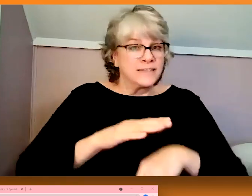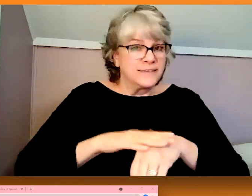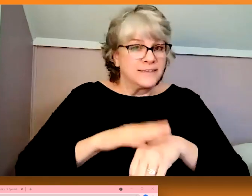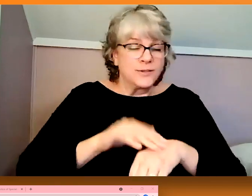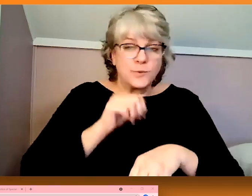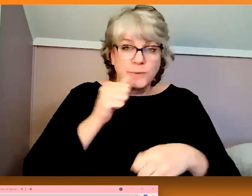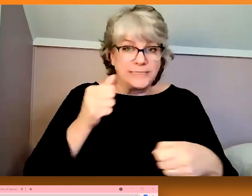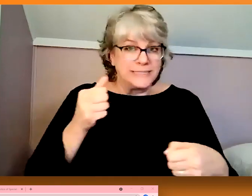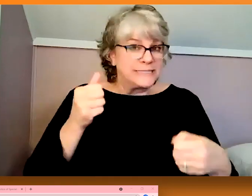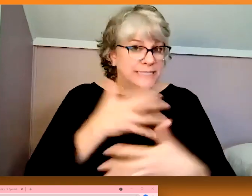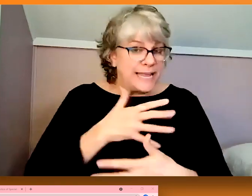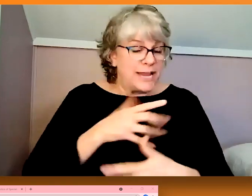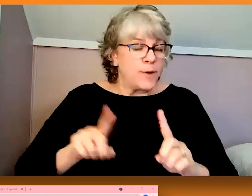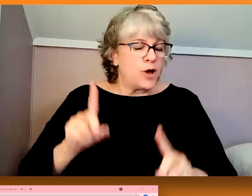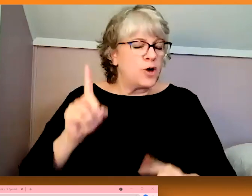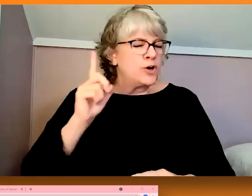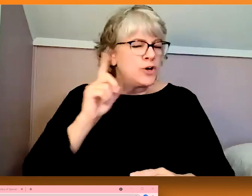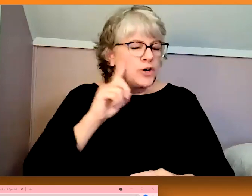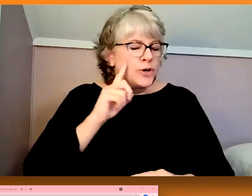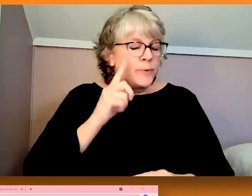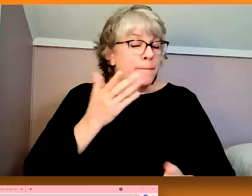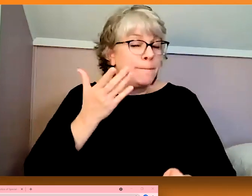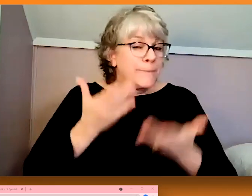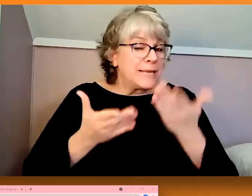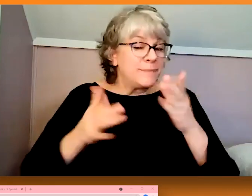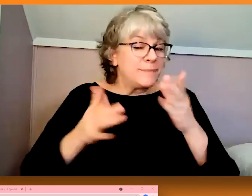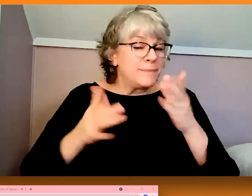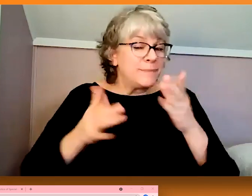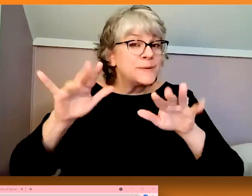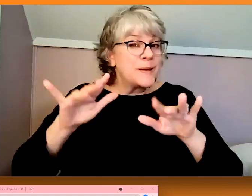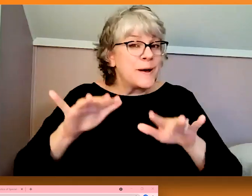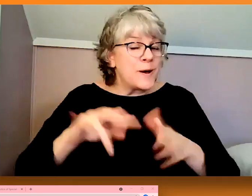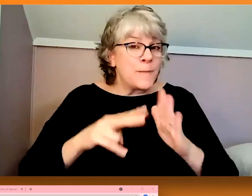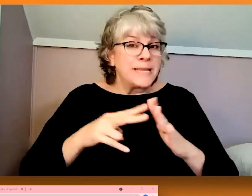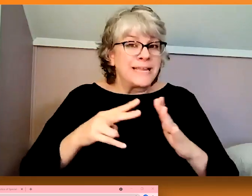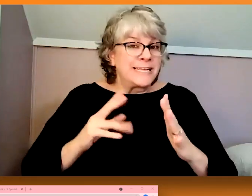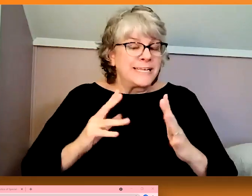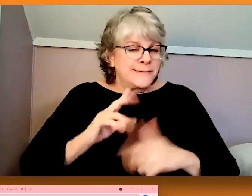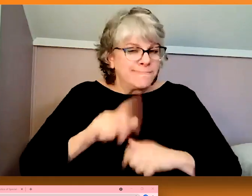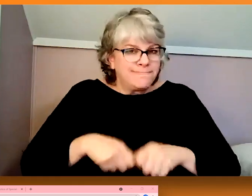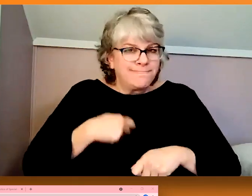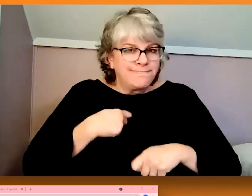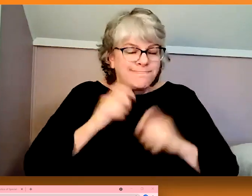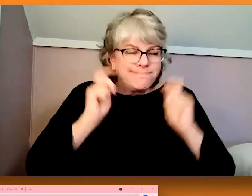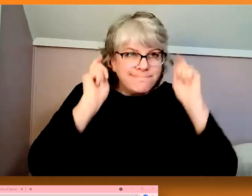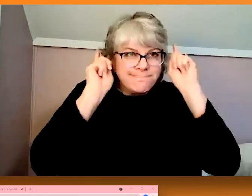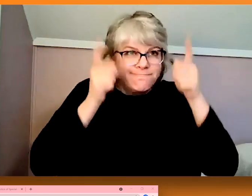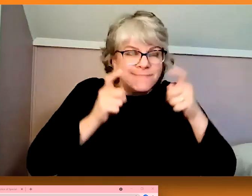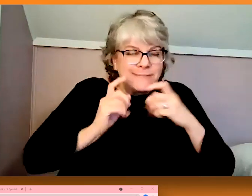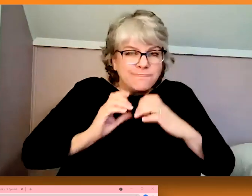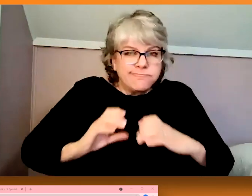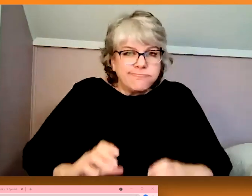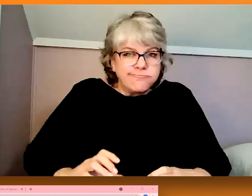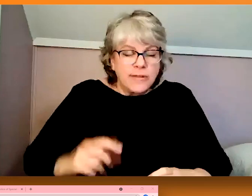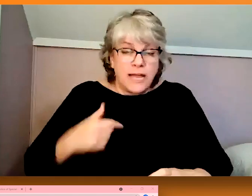I heard that there's potentially snow in the forecast, so bundle up. I will be inside with my hot cocoa and fireplace